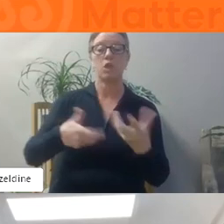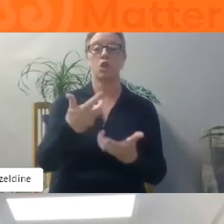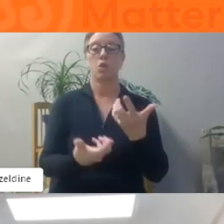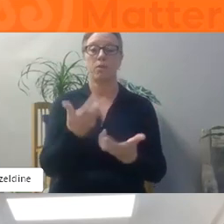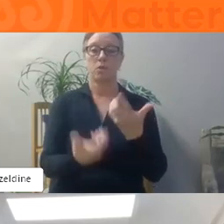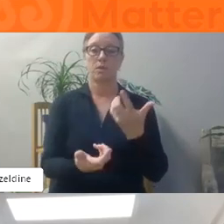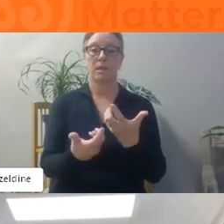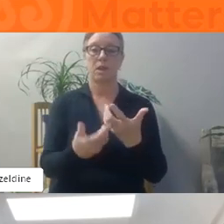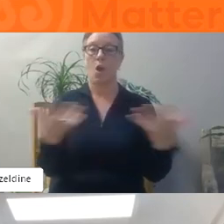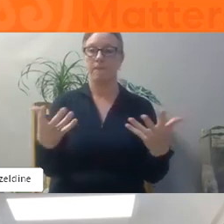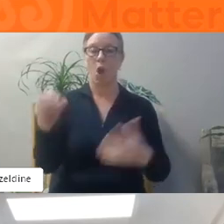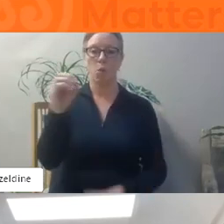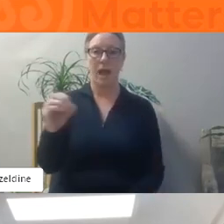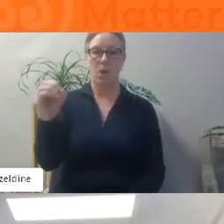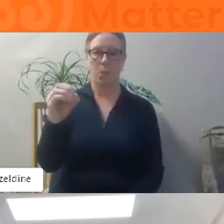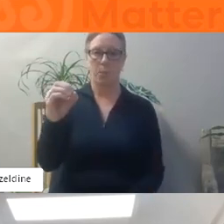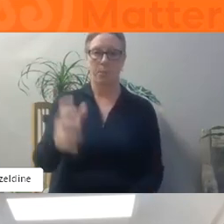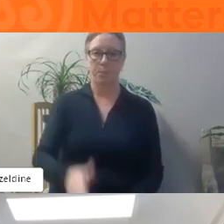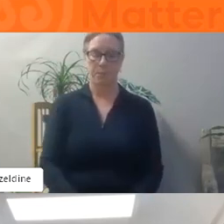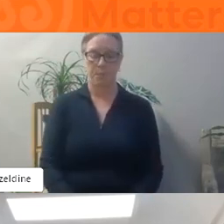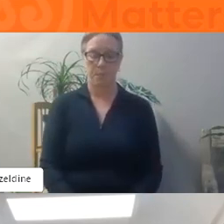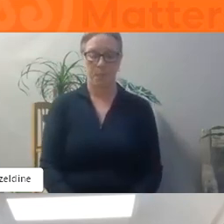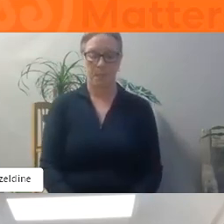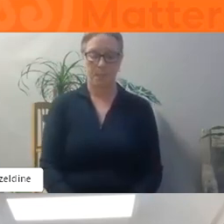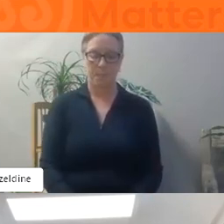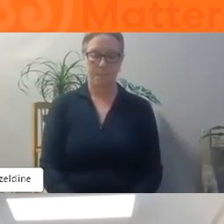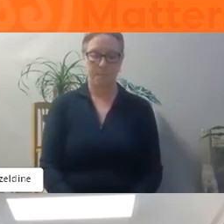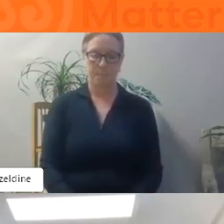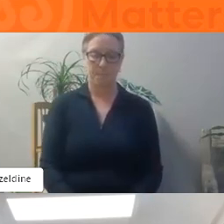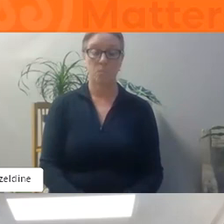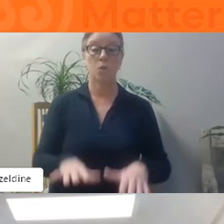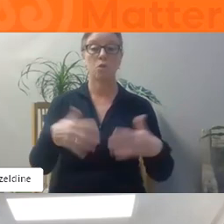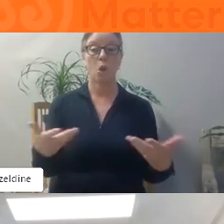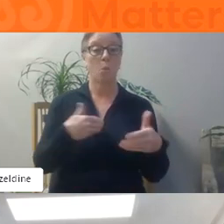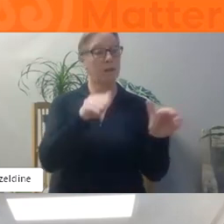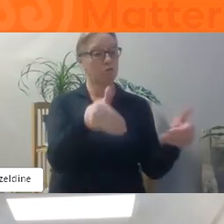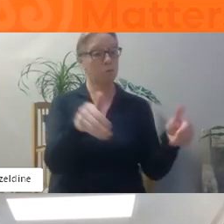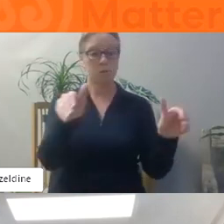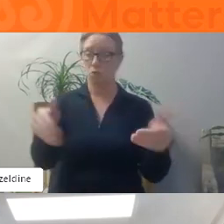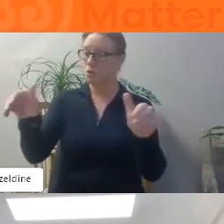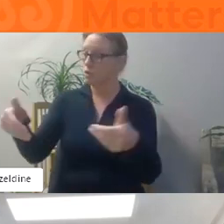of Otago. So having introduced our fantastic panellists, I'm then